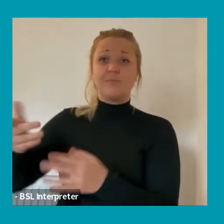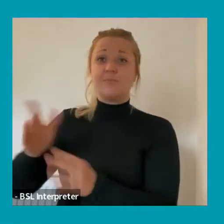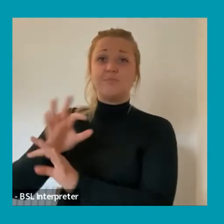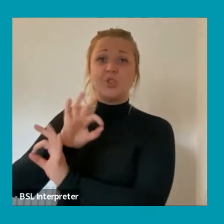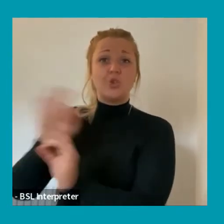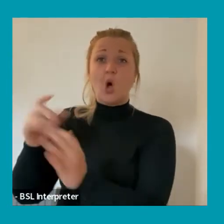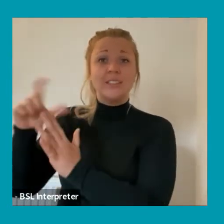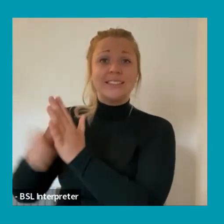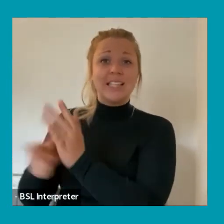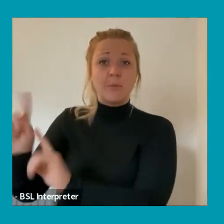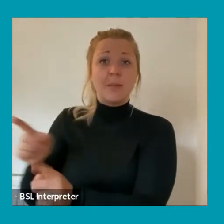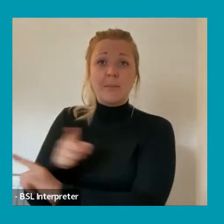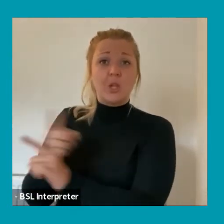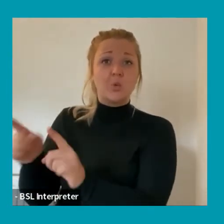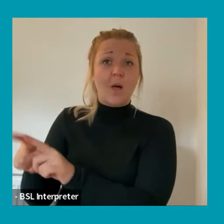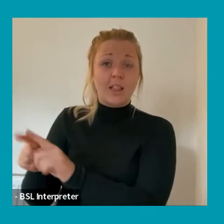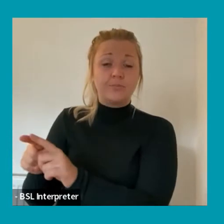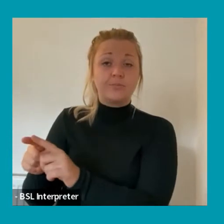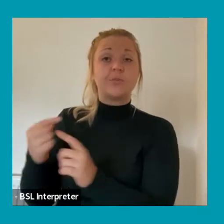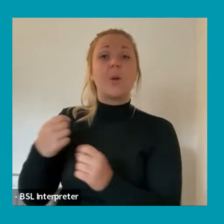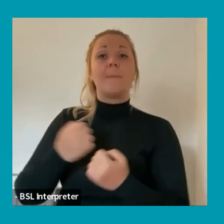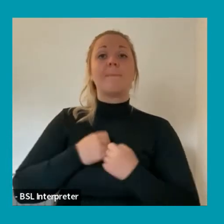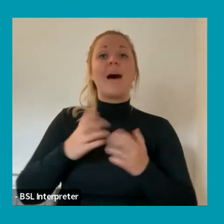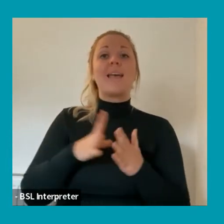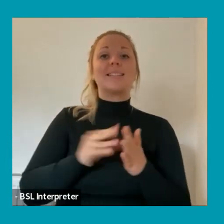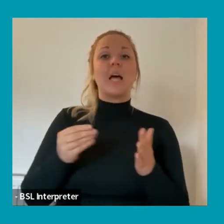The example I often give is automatic doors opening.